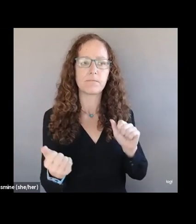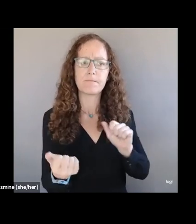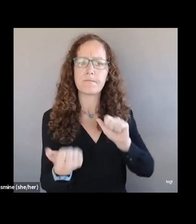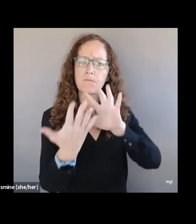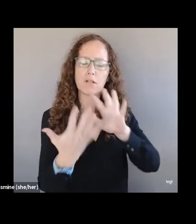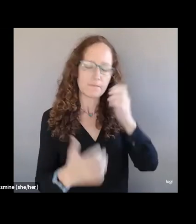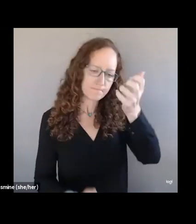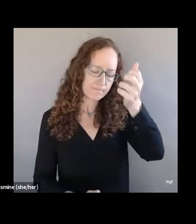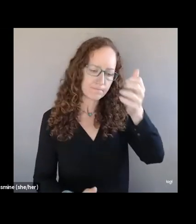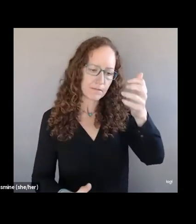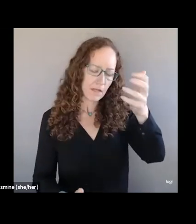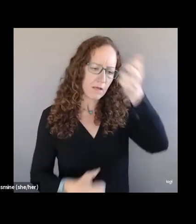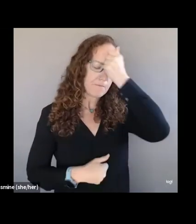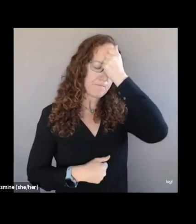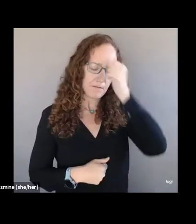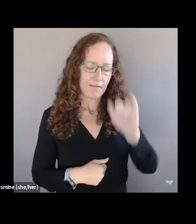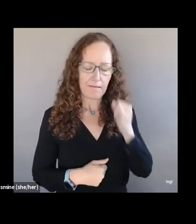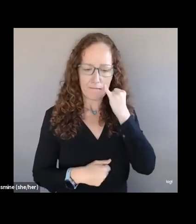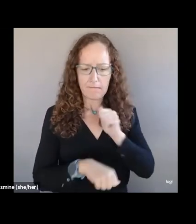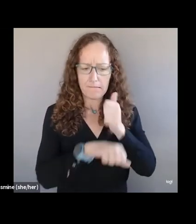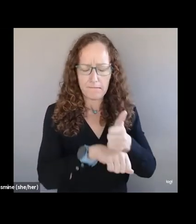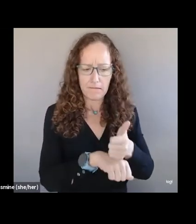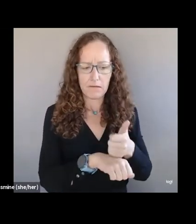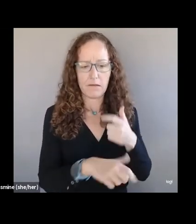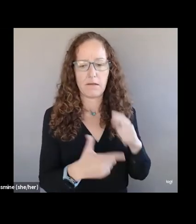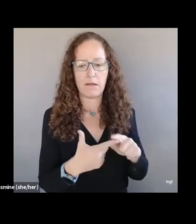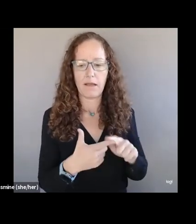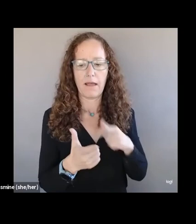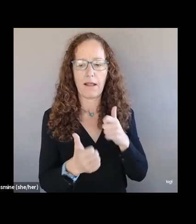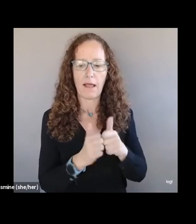deeply connected and intertwined forms of oppression experienced